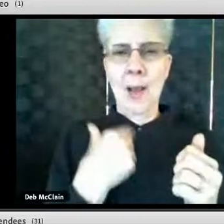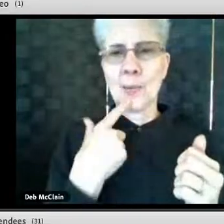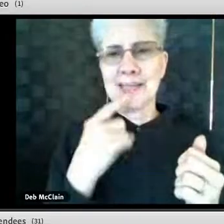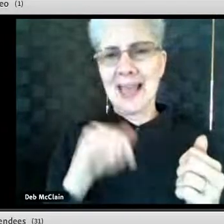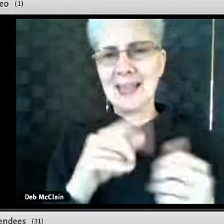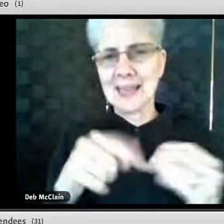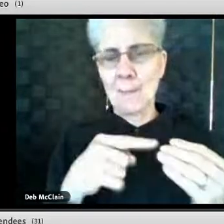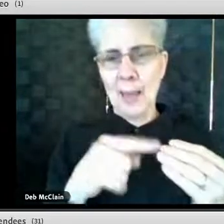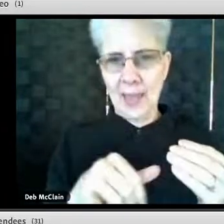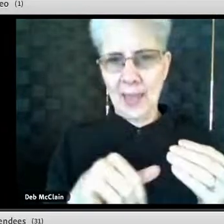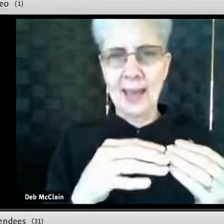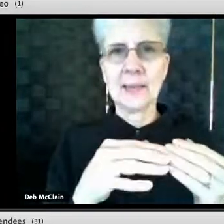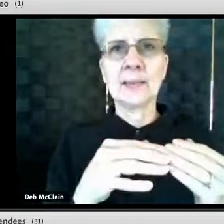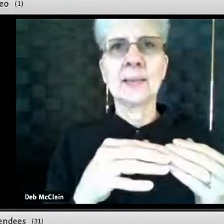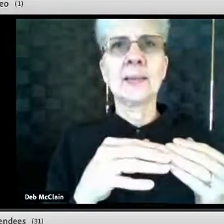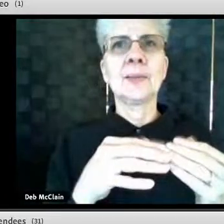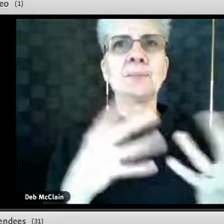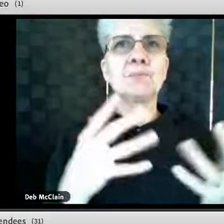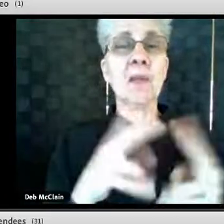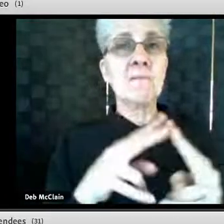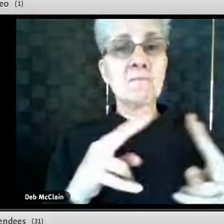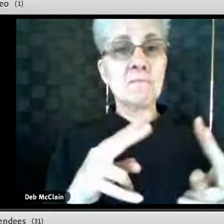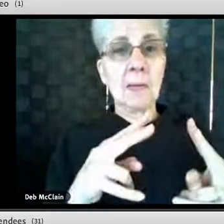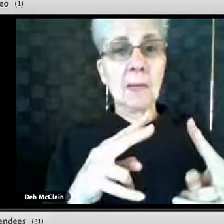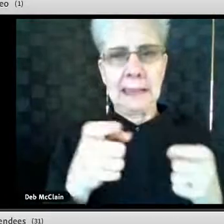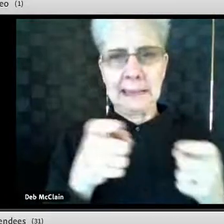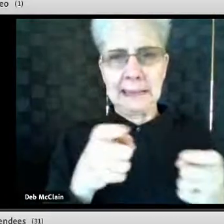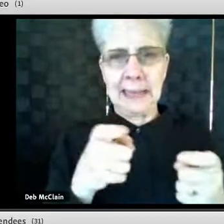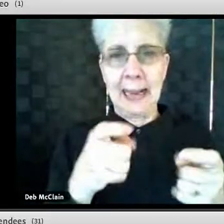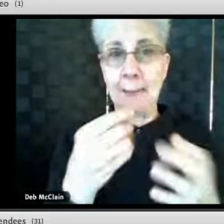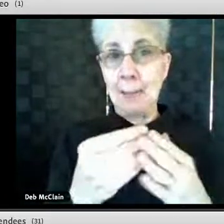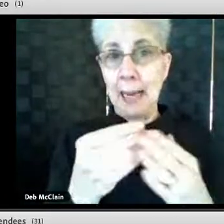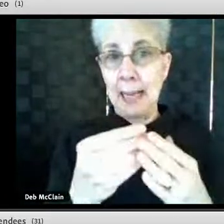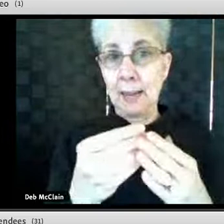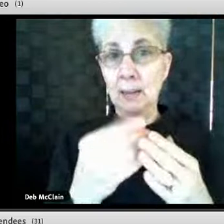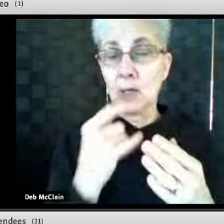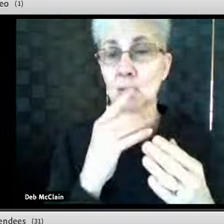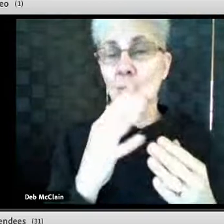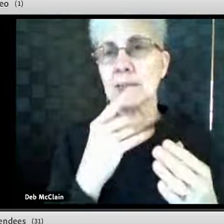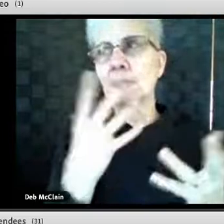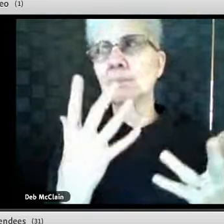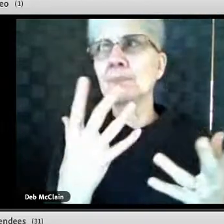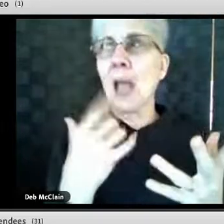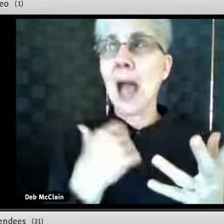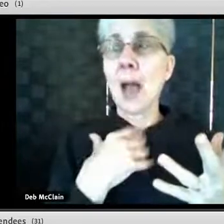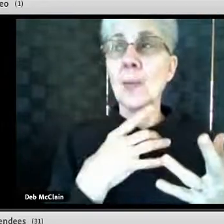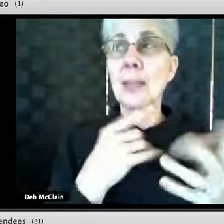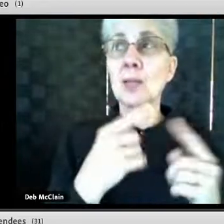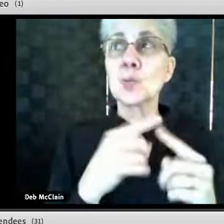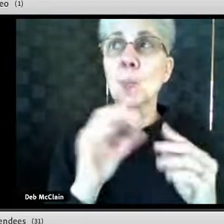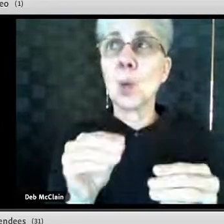The way, and I would say this about it, it's a very contained amount of money because you will say,